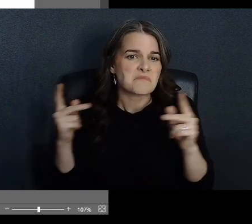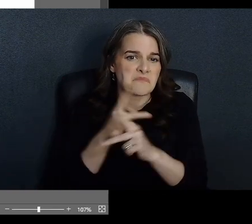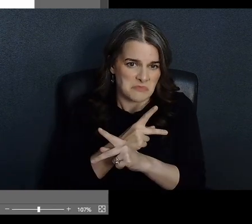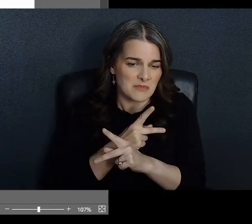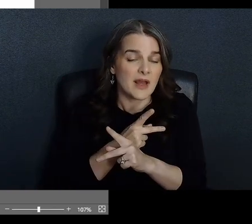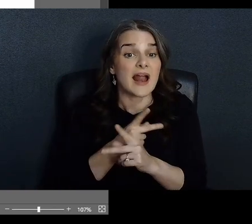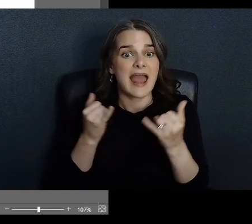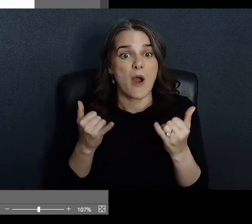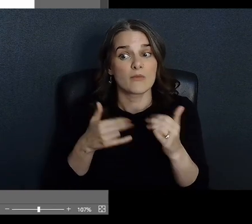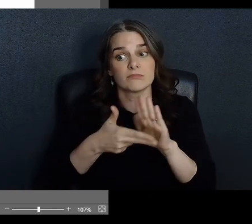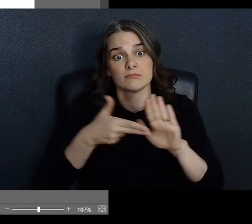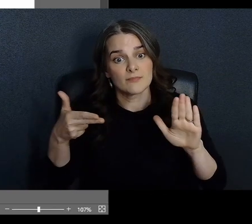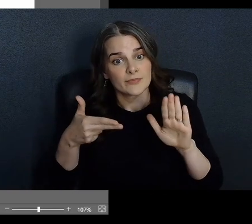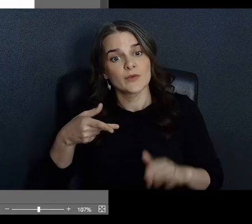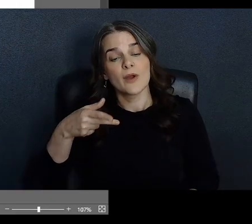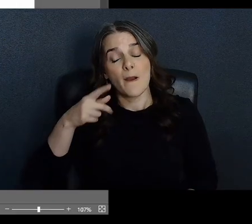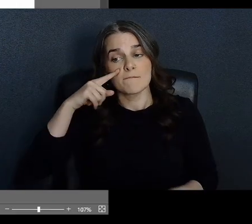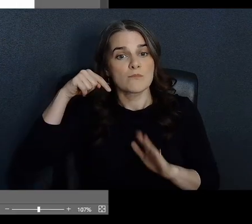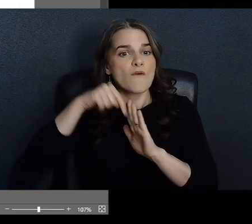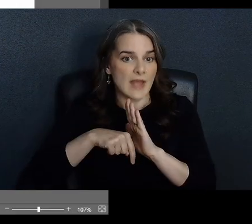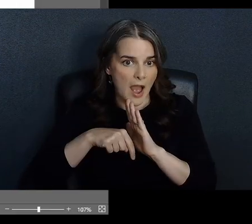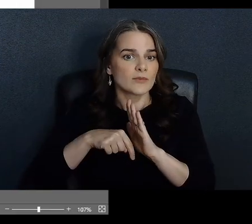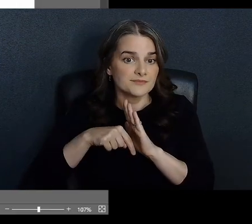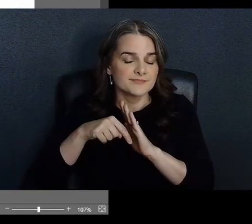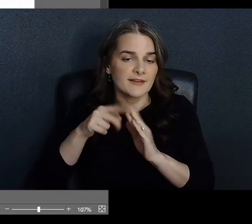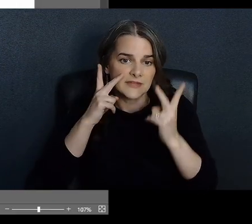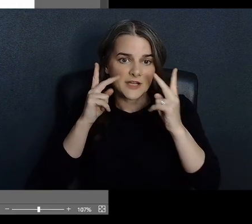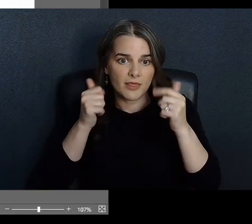here that the screen is lit up. But as far as reading any content